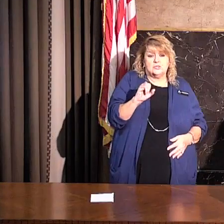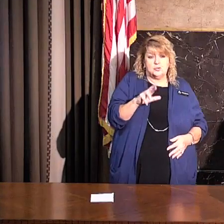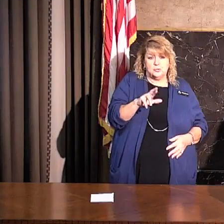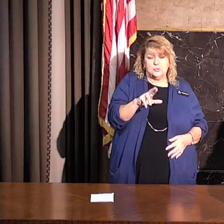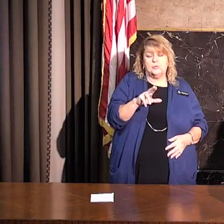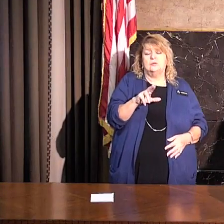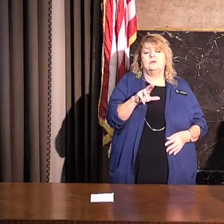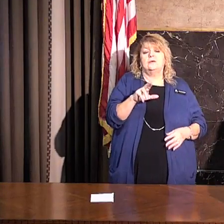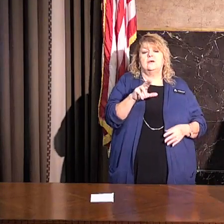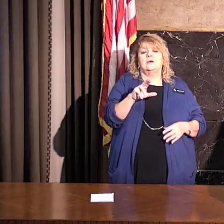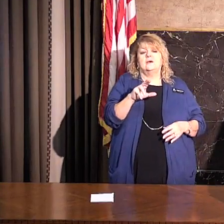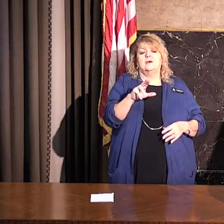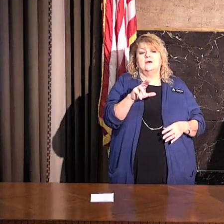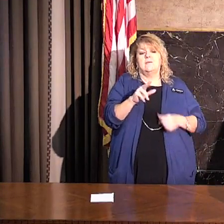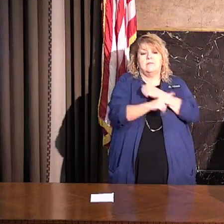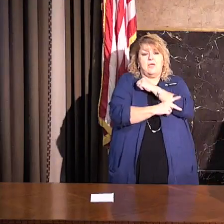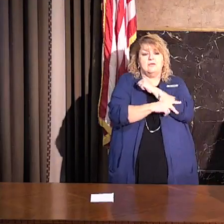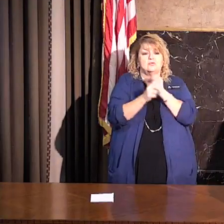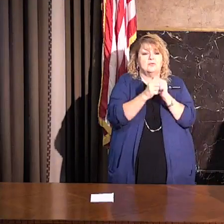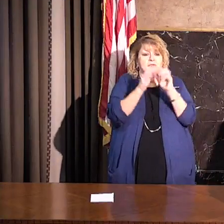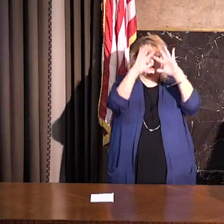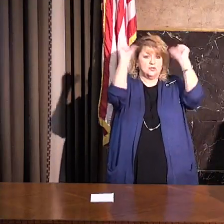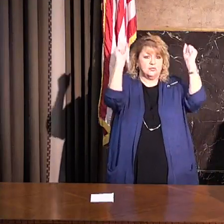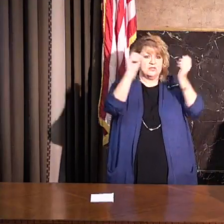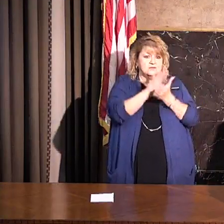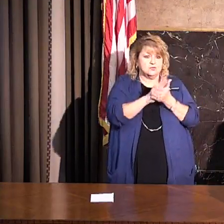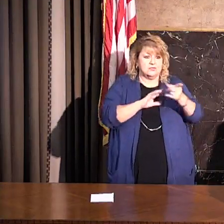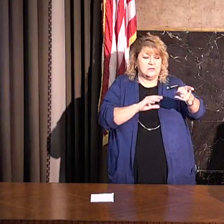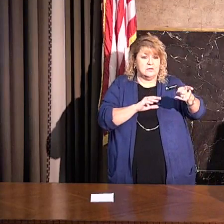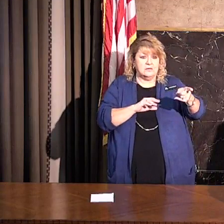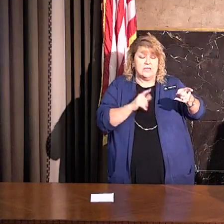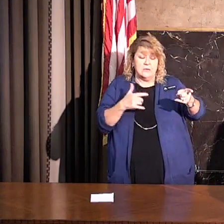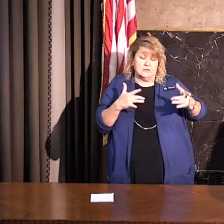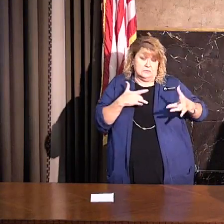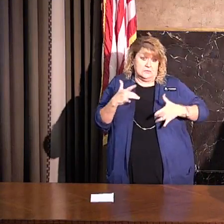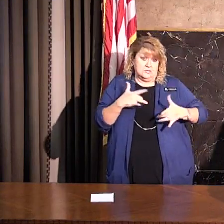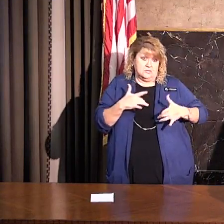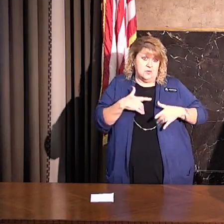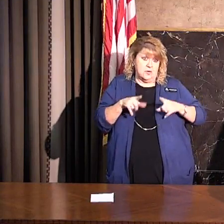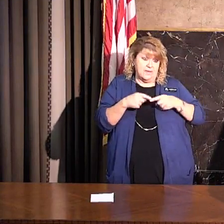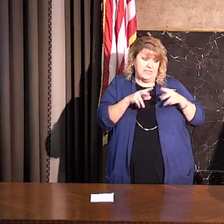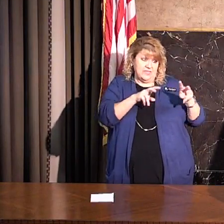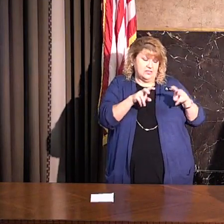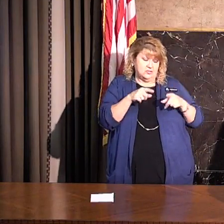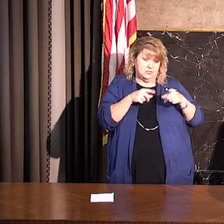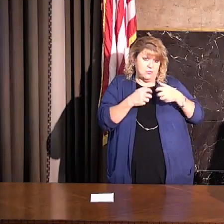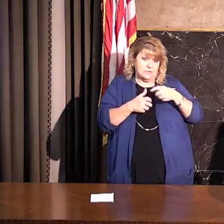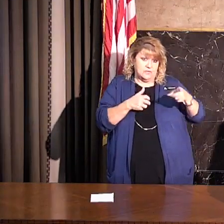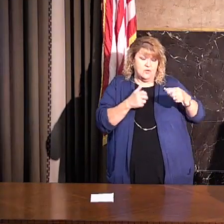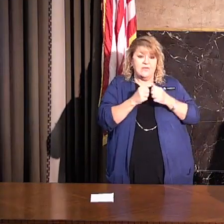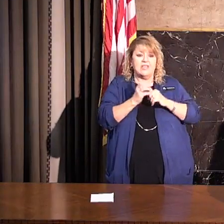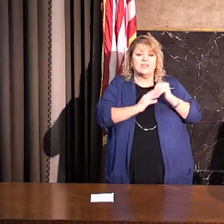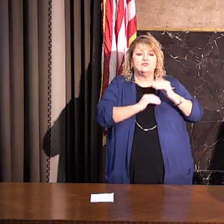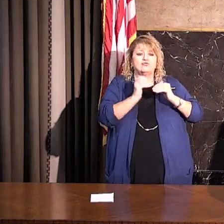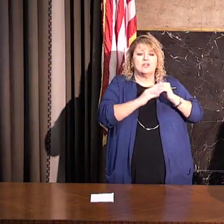with the superintendent uh who was president and he was he was expressing some concerns about cash flow issues as related to